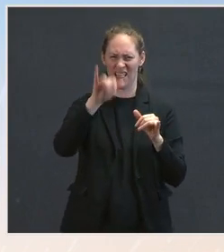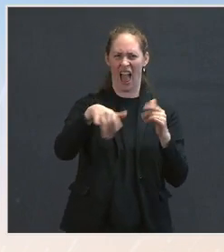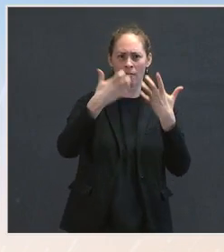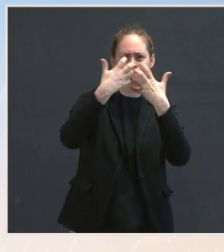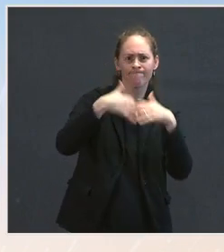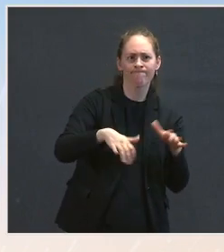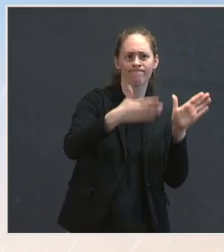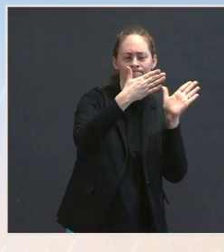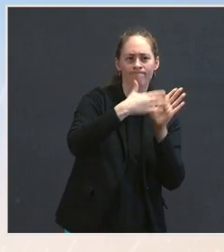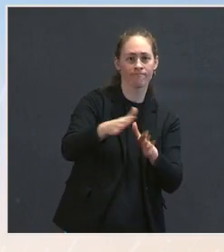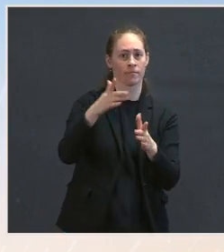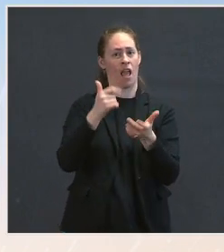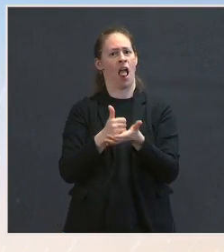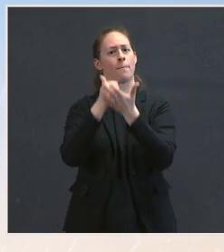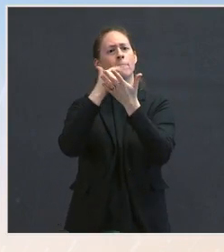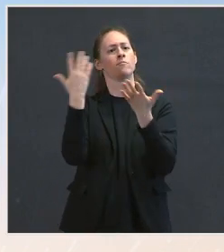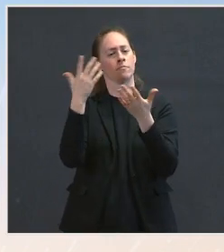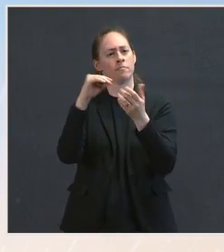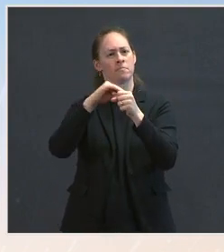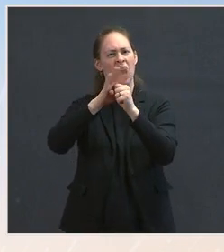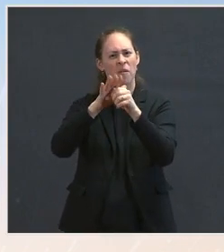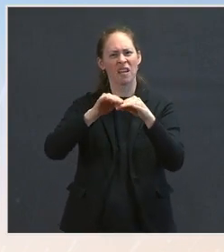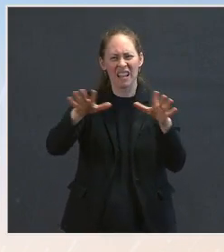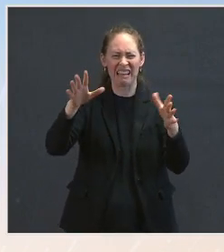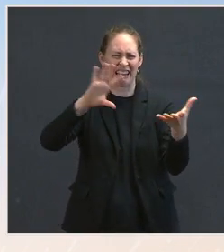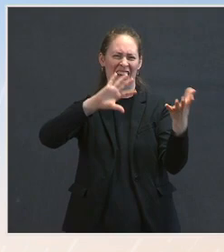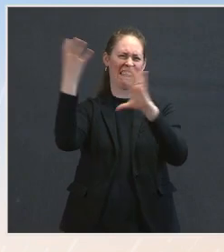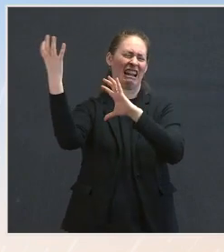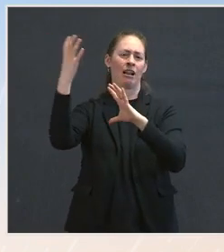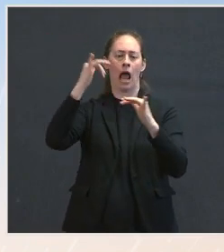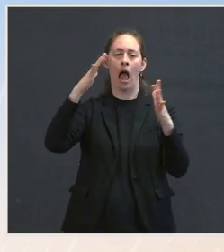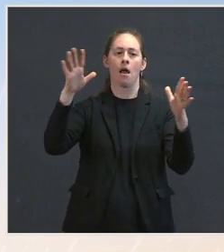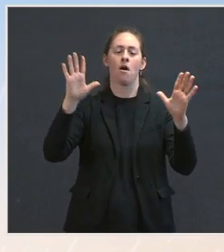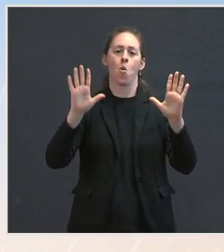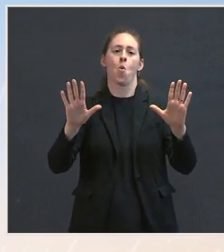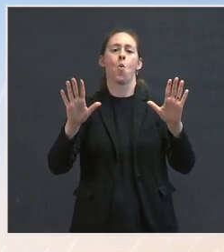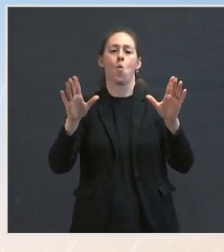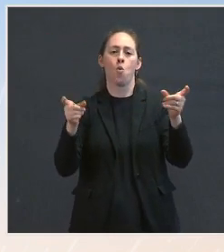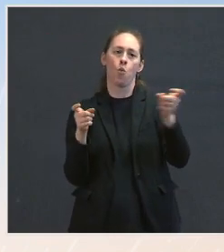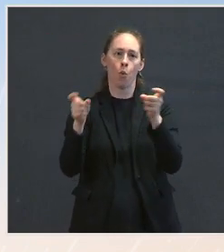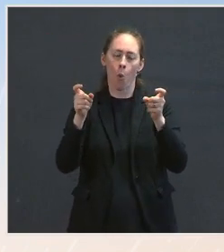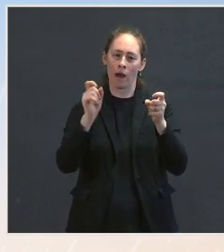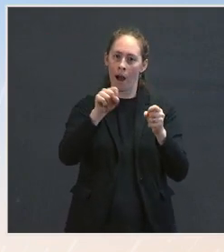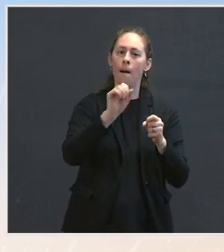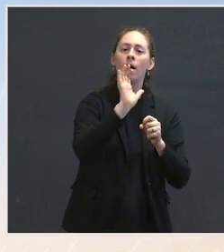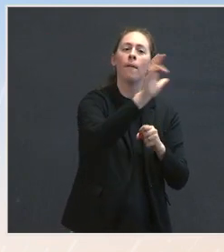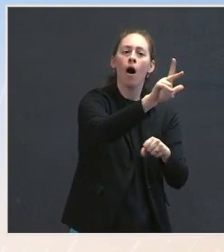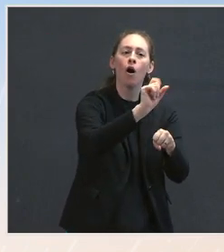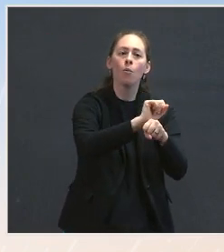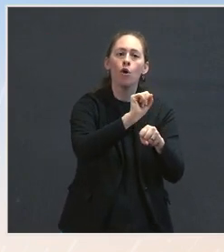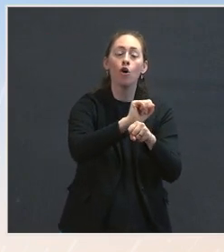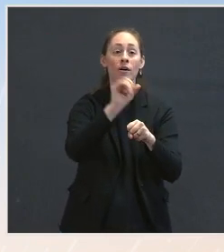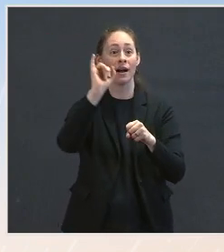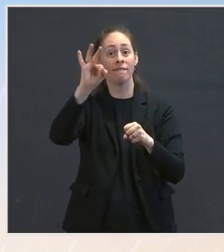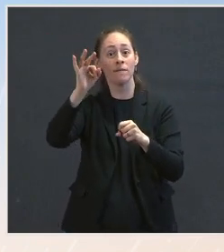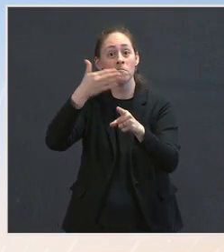it will help put people back to work. If somebody has a better idea, by all means, bring it forward. We have not seen one.